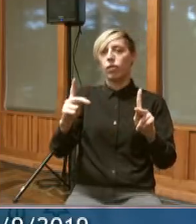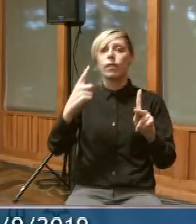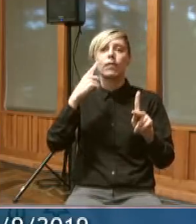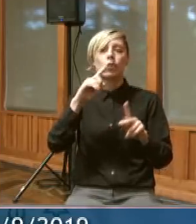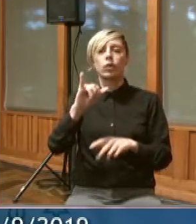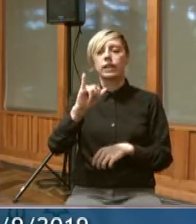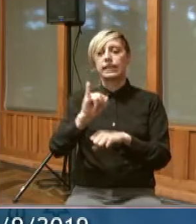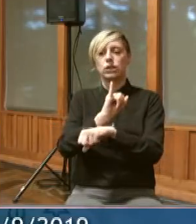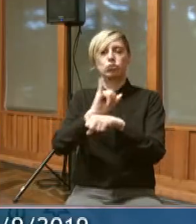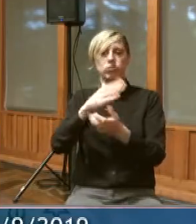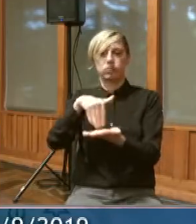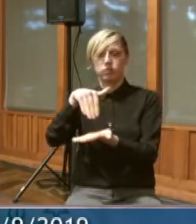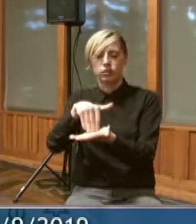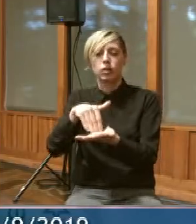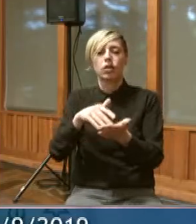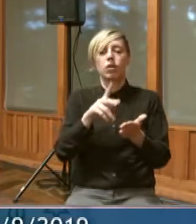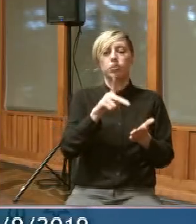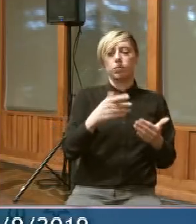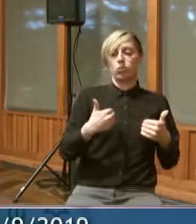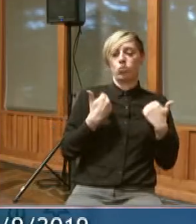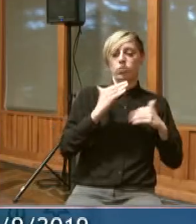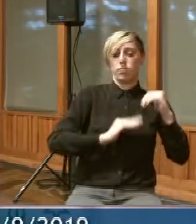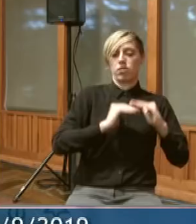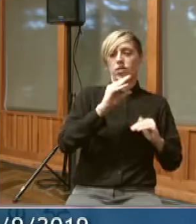IMPACT NORTHWEST, IRCO, LATINO NETWORK, NEW AVENUES FOR YOUTH,